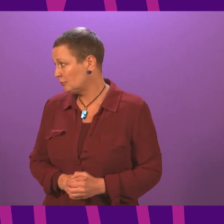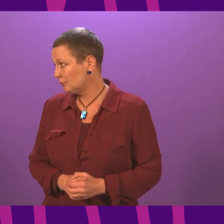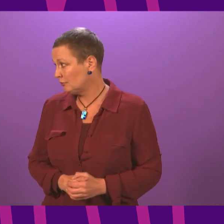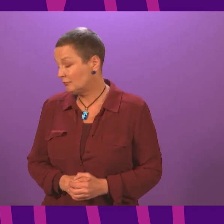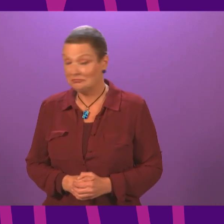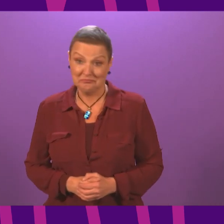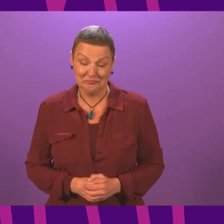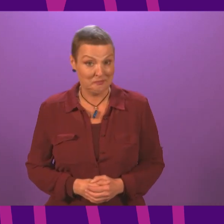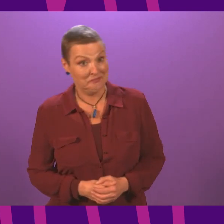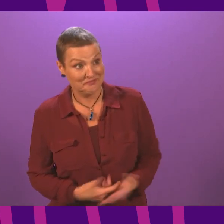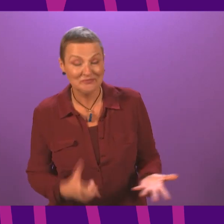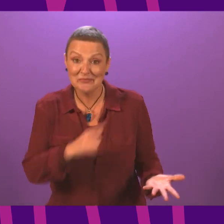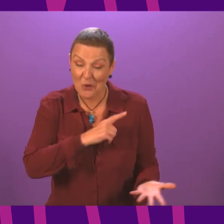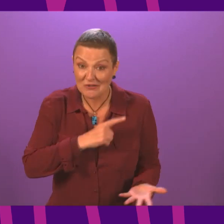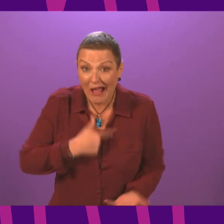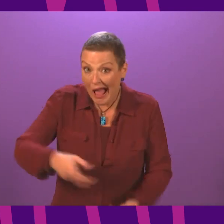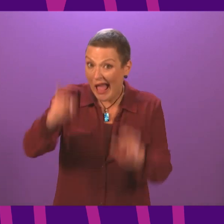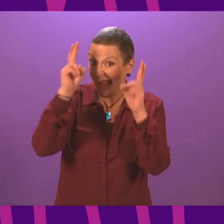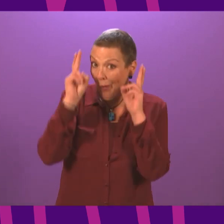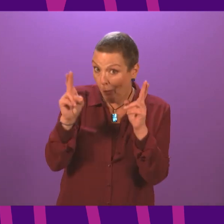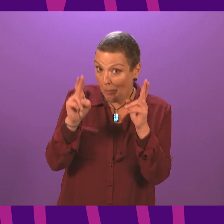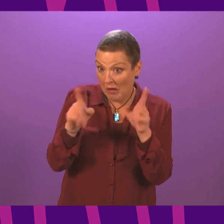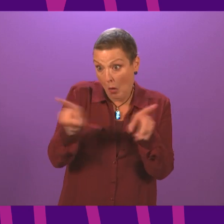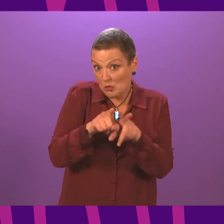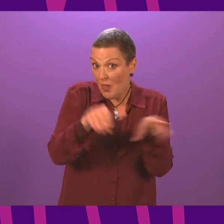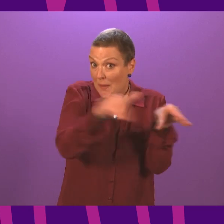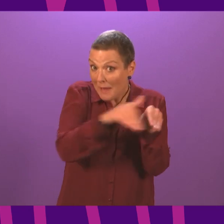the member and other members on the Conservative benches, in particular, will